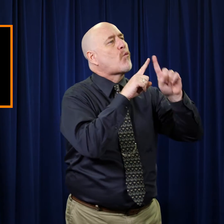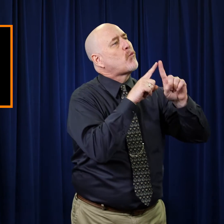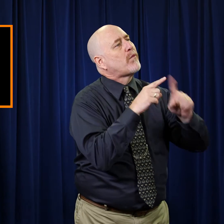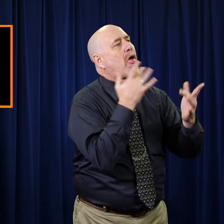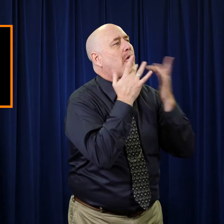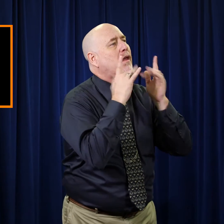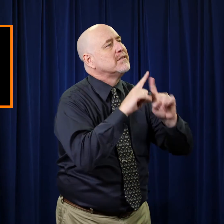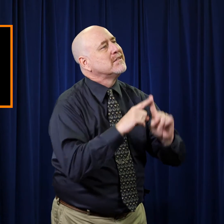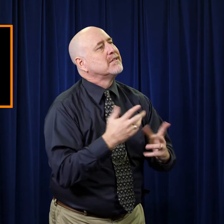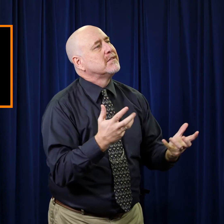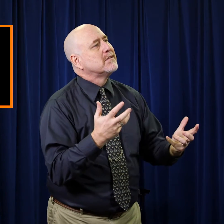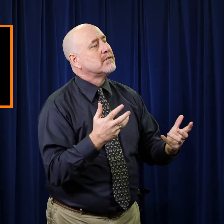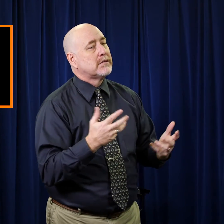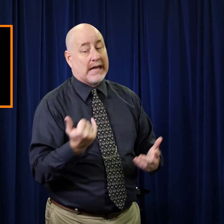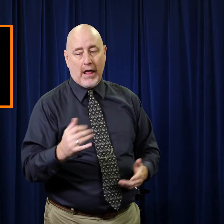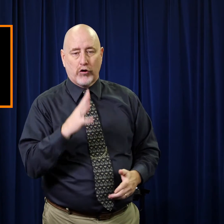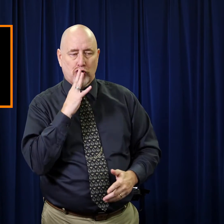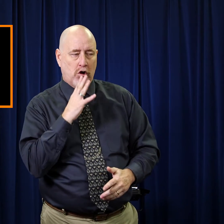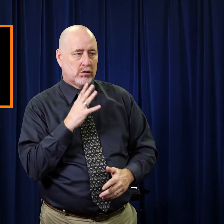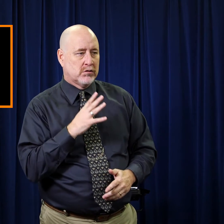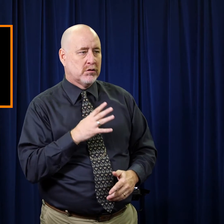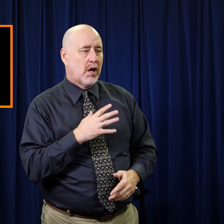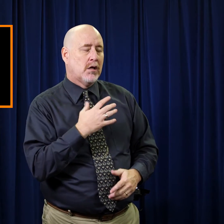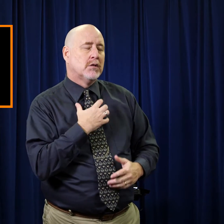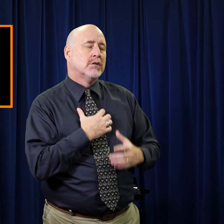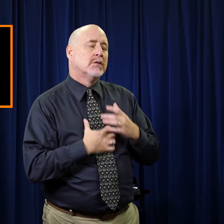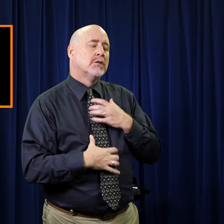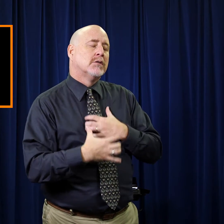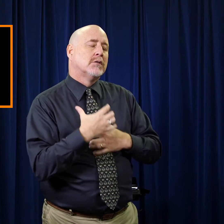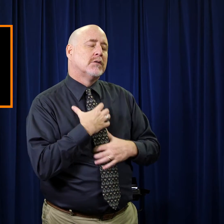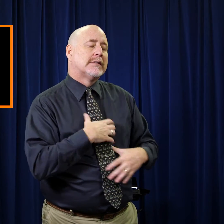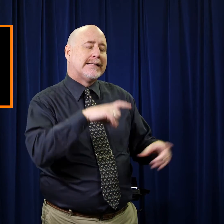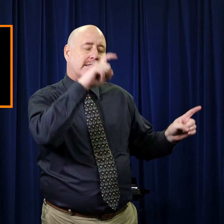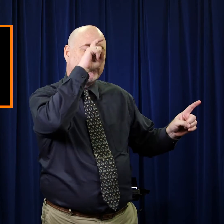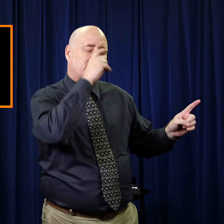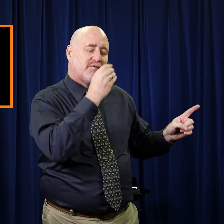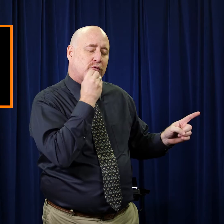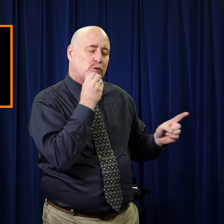broader menu and now they talked about how much they loved